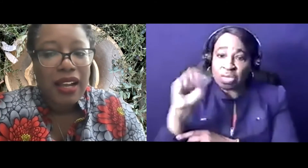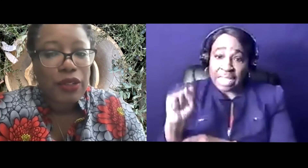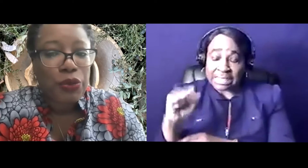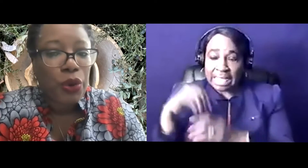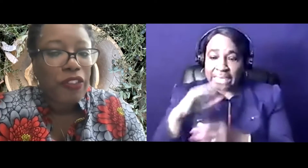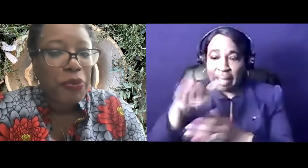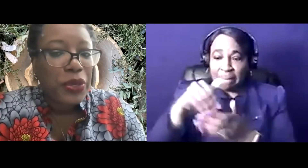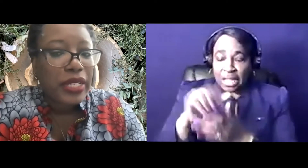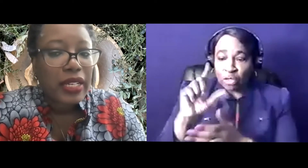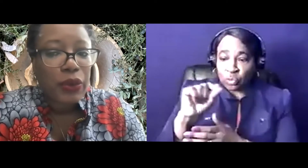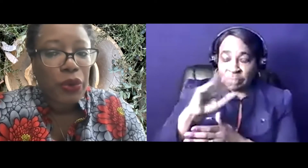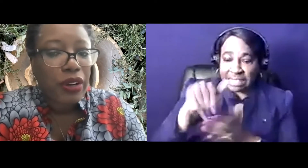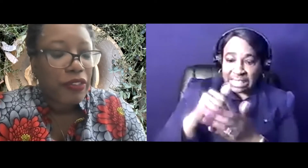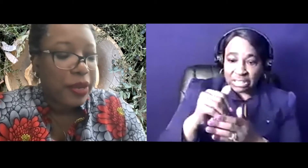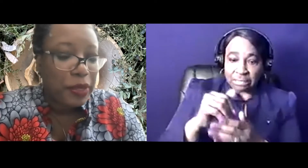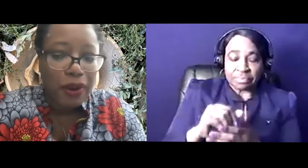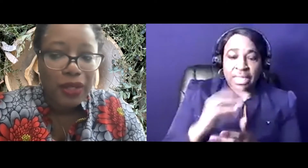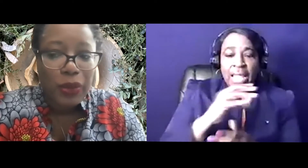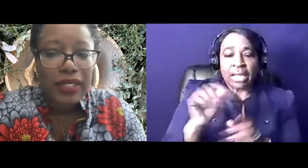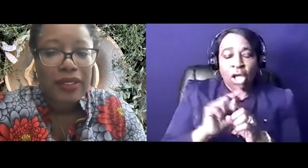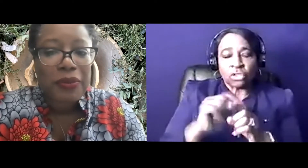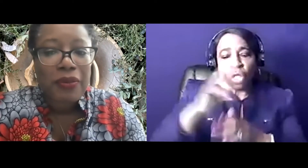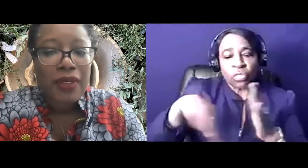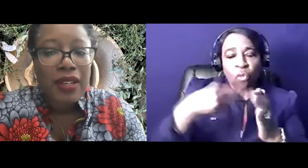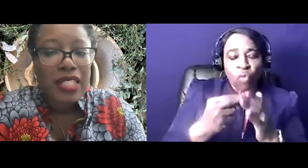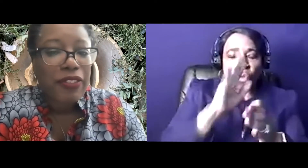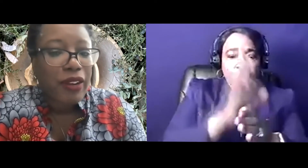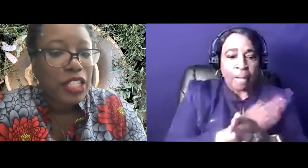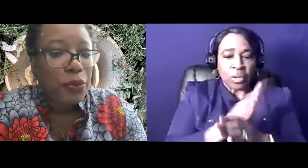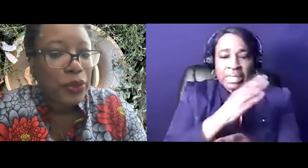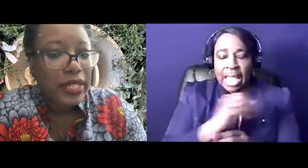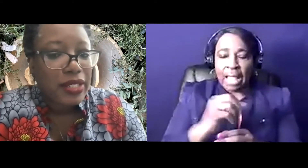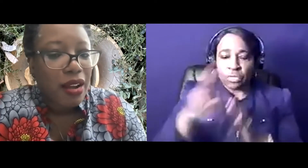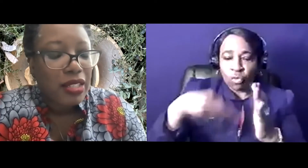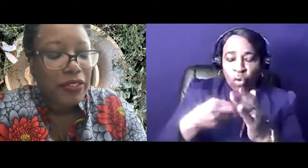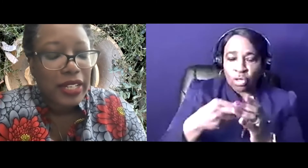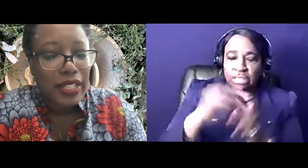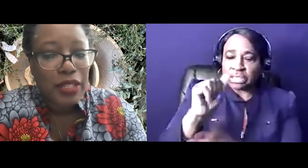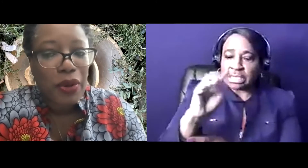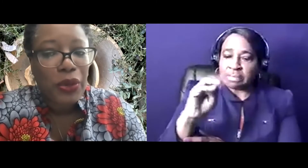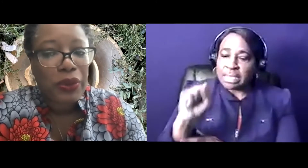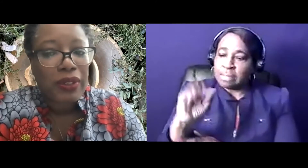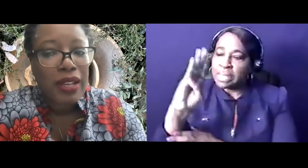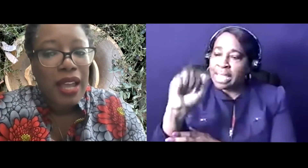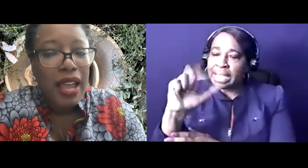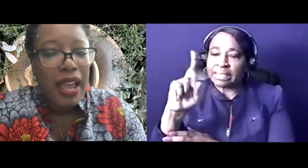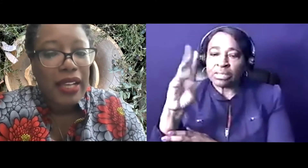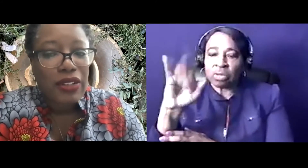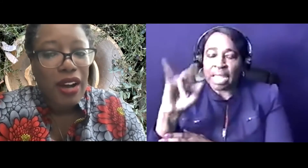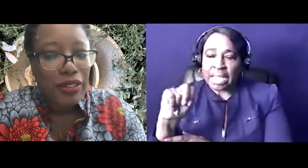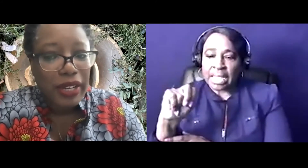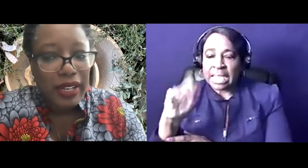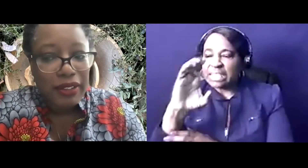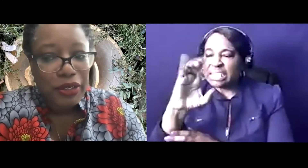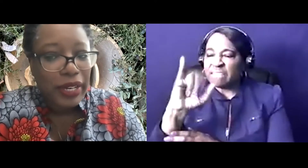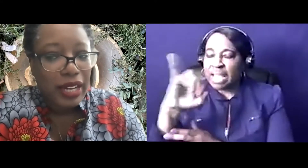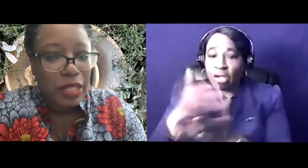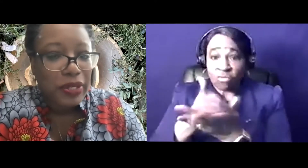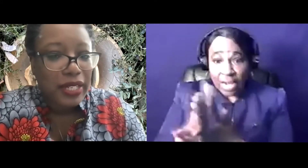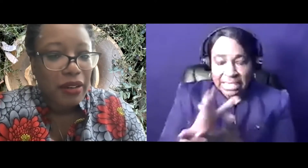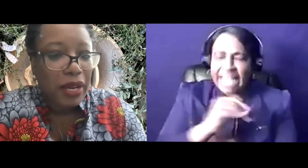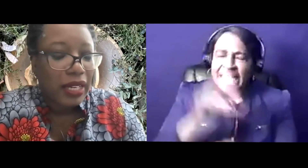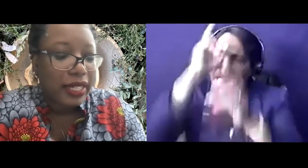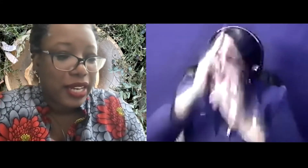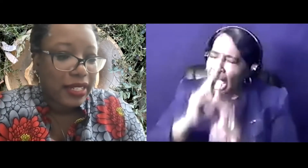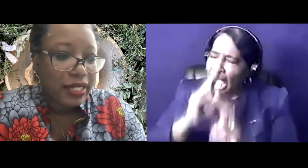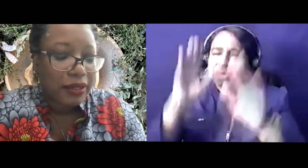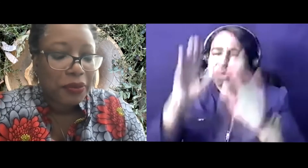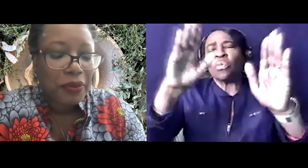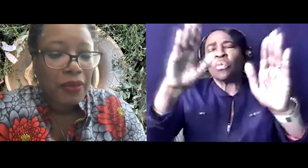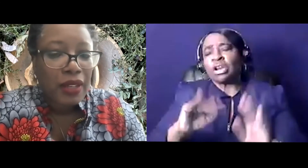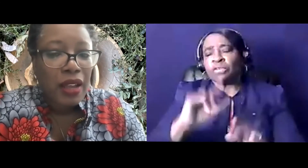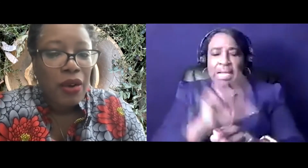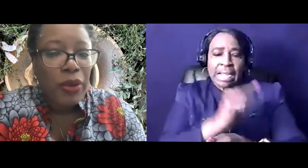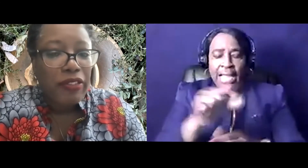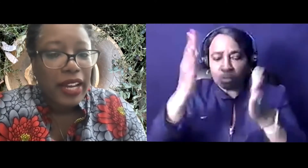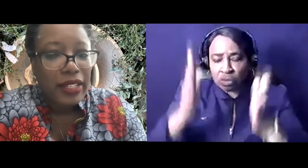the role of music and the work of James Baldwin, civil rights protest songs of Nina Simone, and honoring the great gospel singer, Mahalia Jackson.